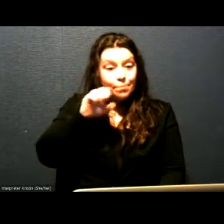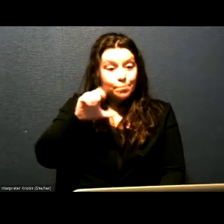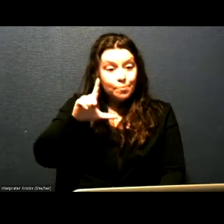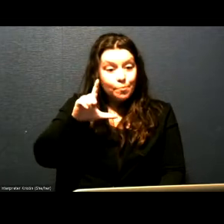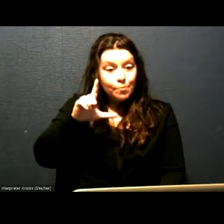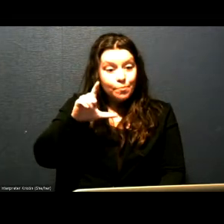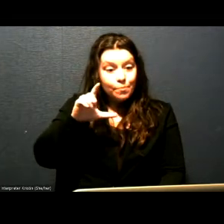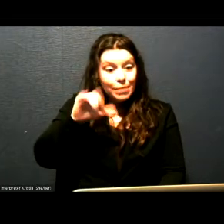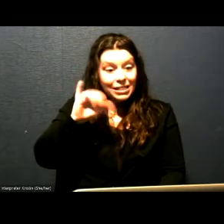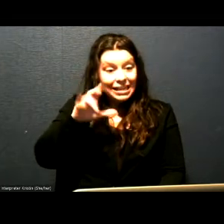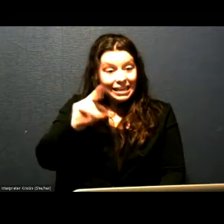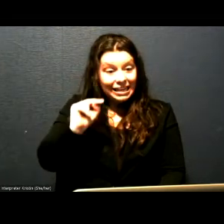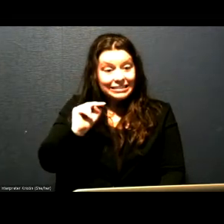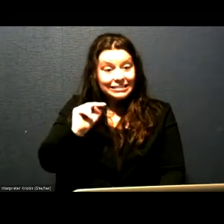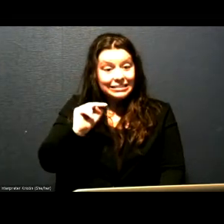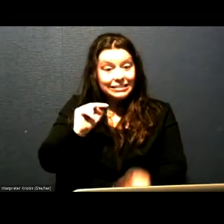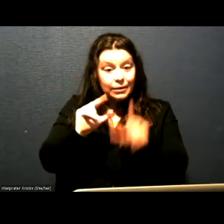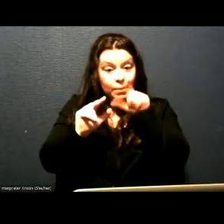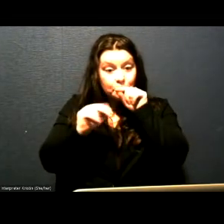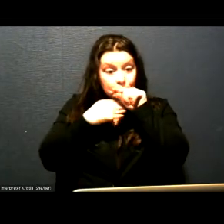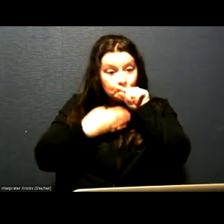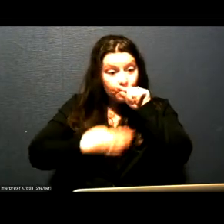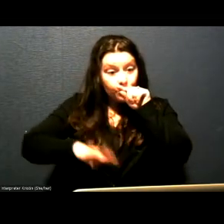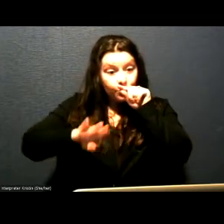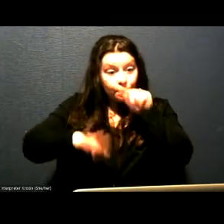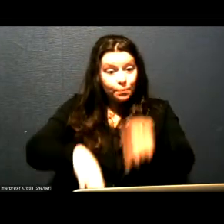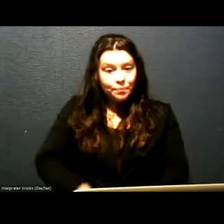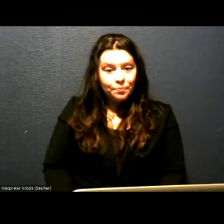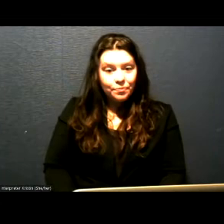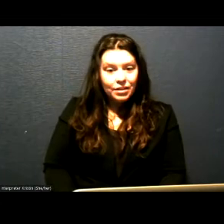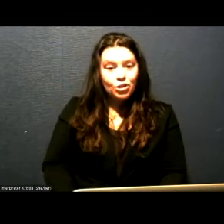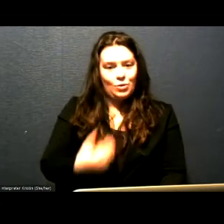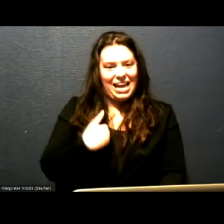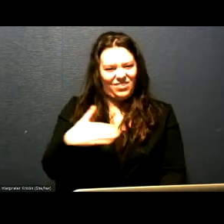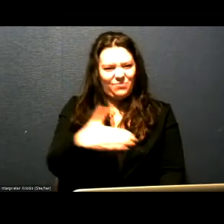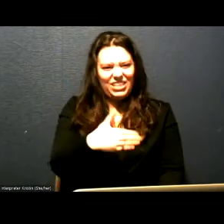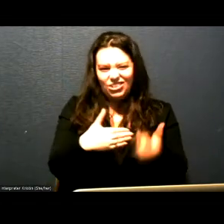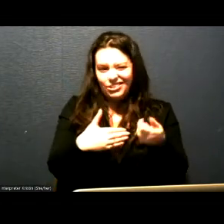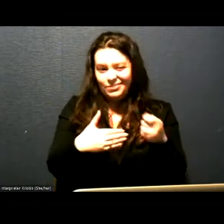Erika: You don’t just call them over? Huey and Pappy? >>Kayleigh: Oh here they come. There they are. These are our two male, brown pelicans. >>Autumn-Lynn: Kayleigh is making it look so easy! >>Kayleigh: Come on guys!